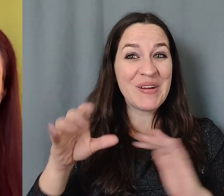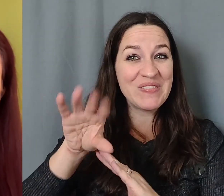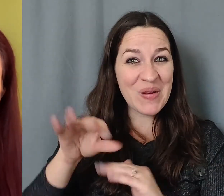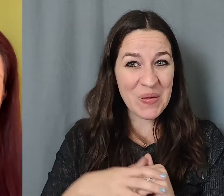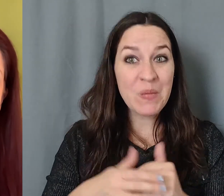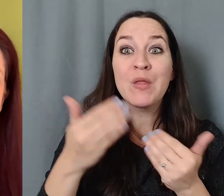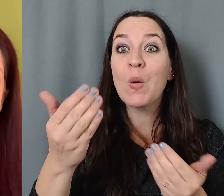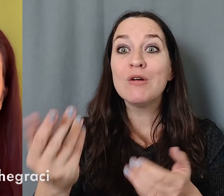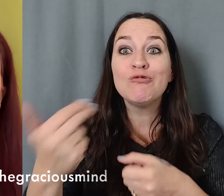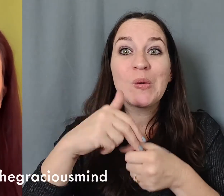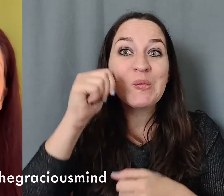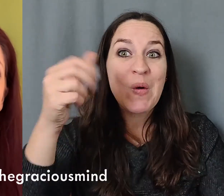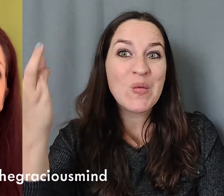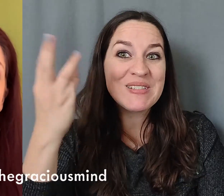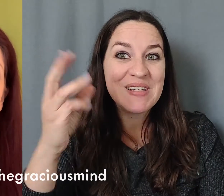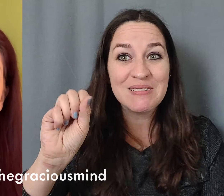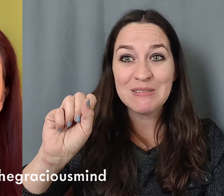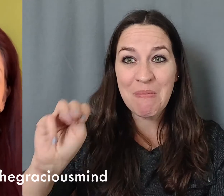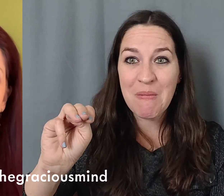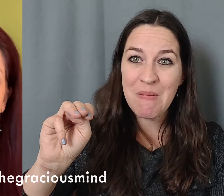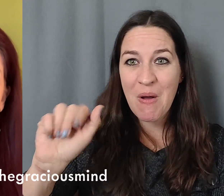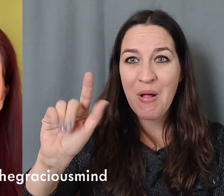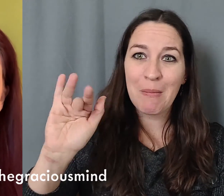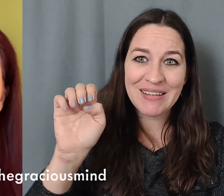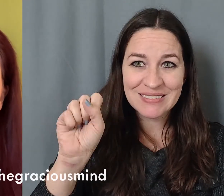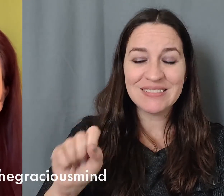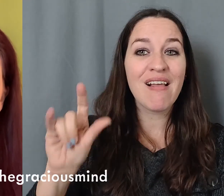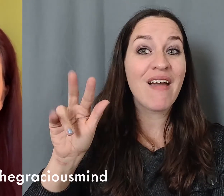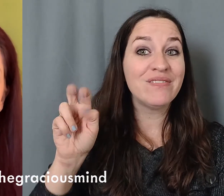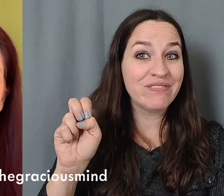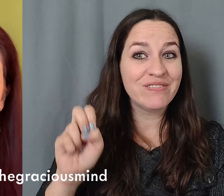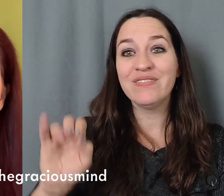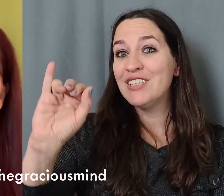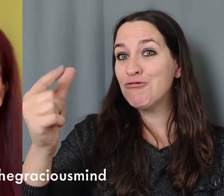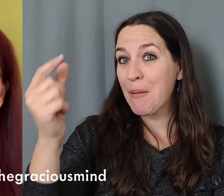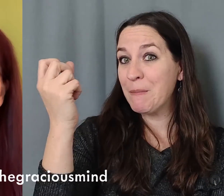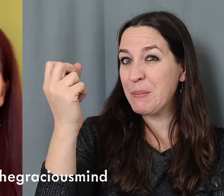us on Wednesday for Small Bites Live on Instagram at 12 noon Central.